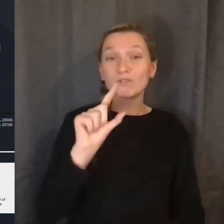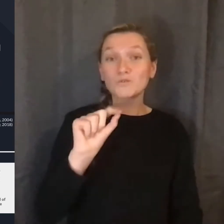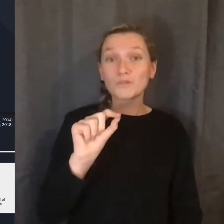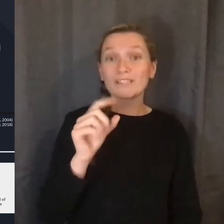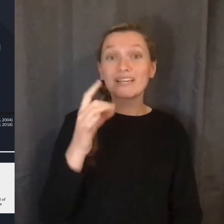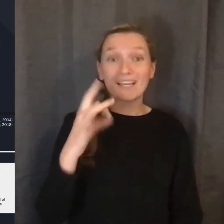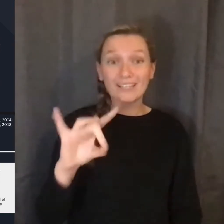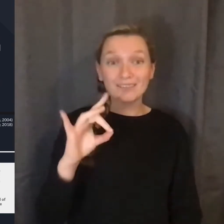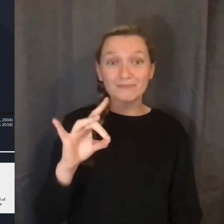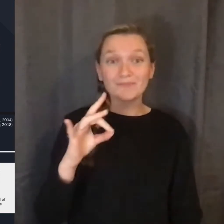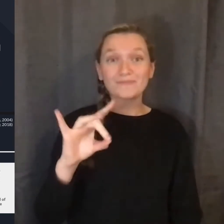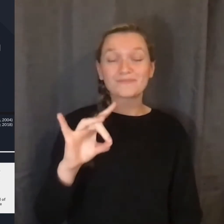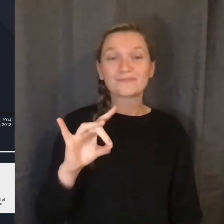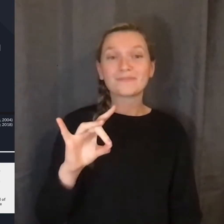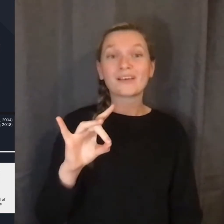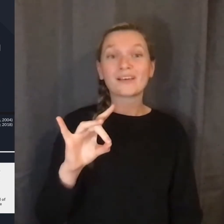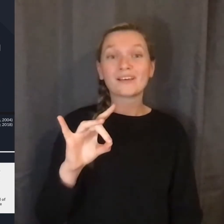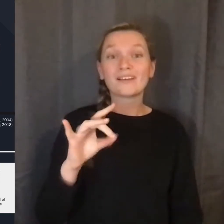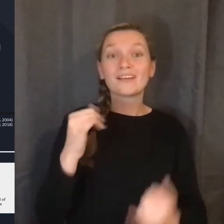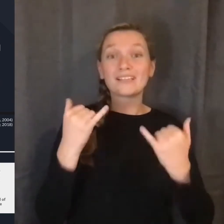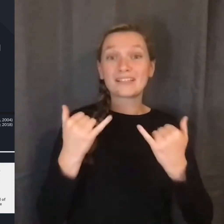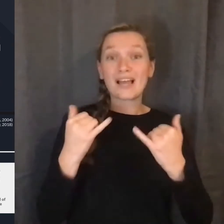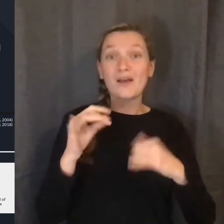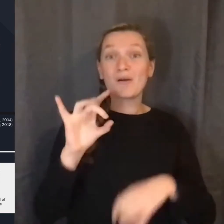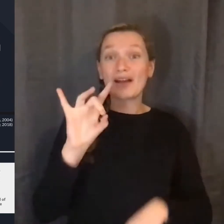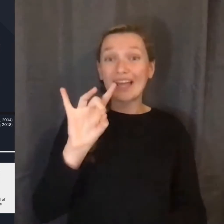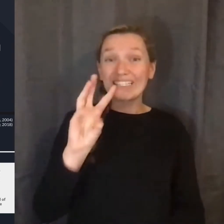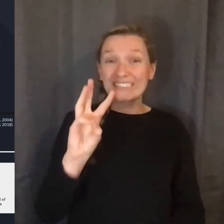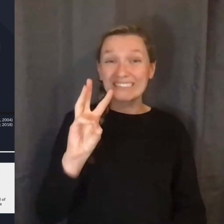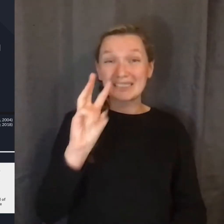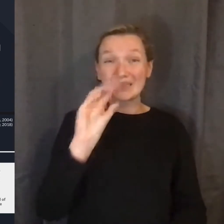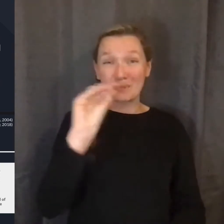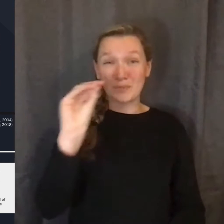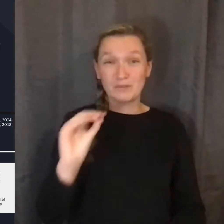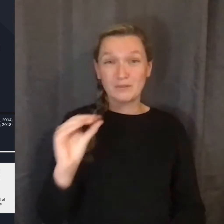In 2018 about 86 percent of students attended